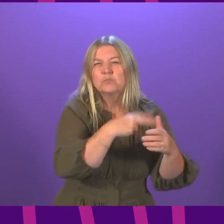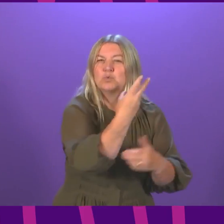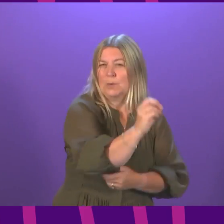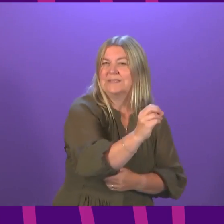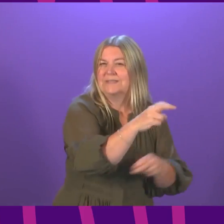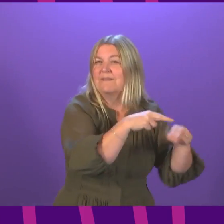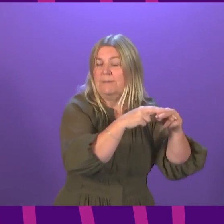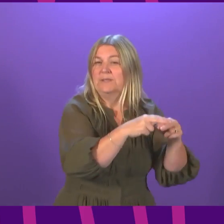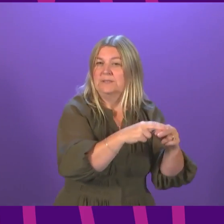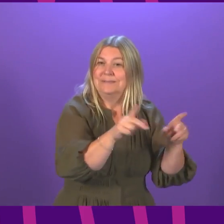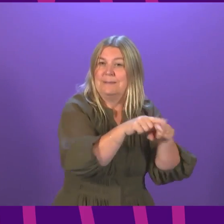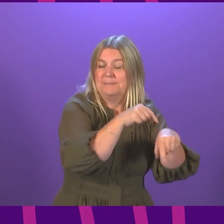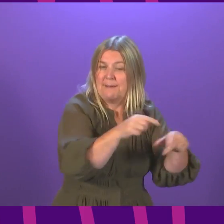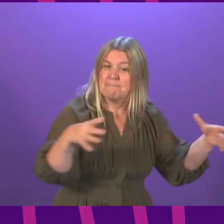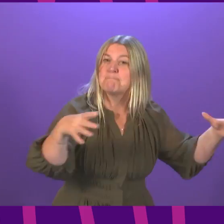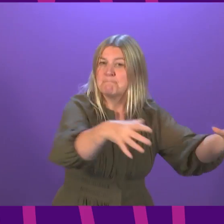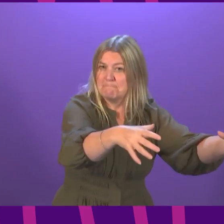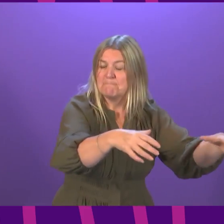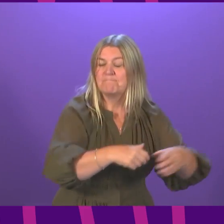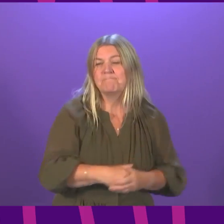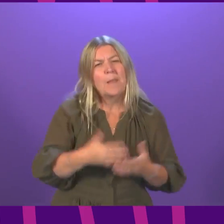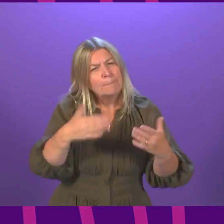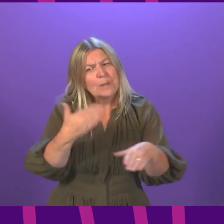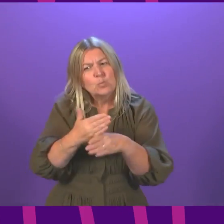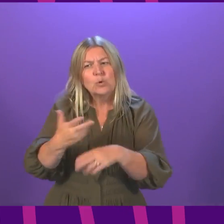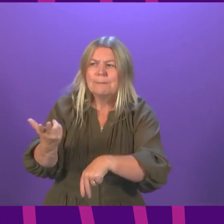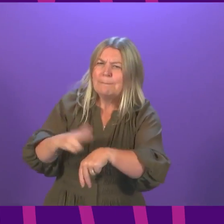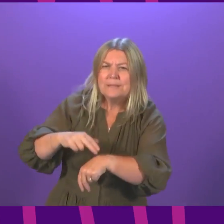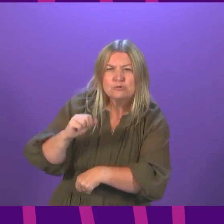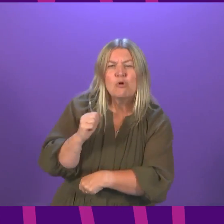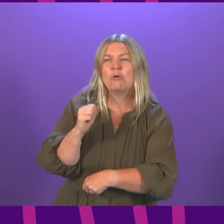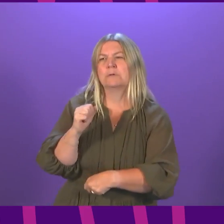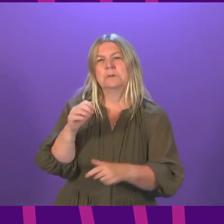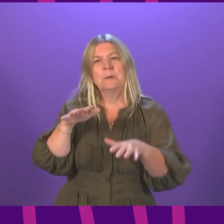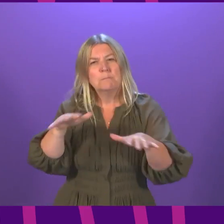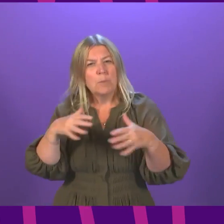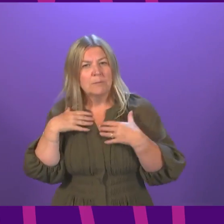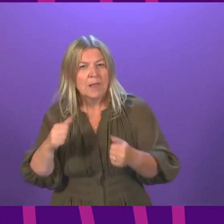I have also worked with Police Scotland, Public Health Scotland and National Records of Scotland